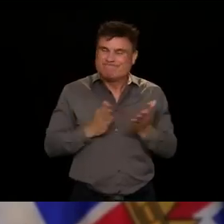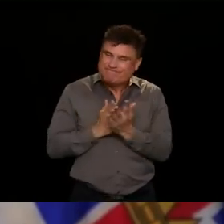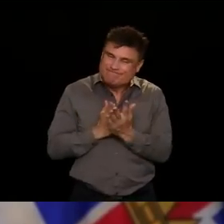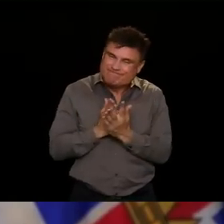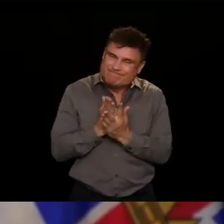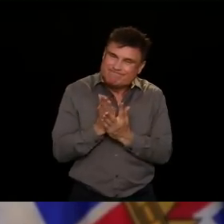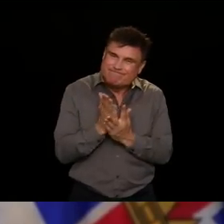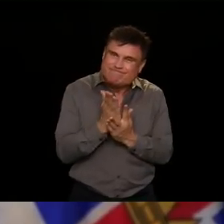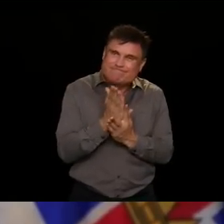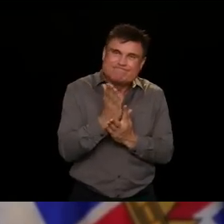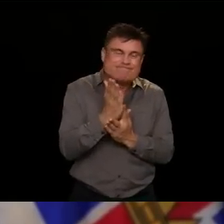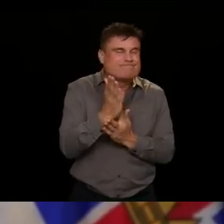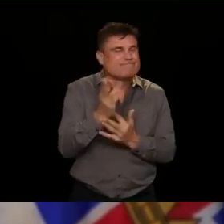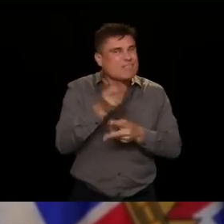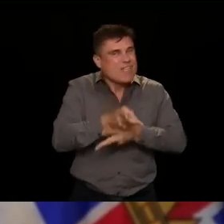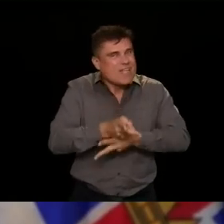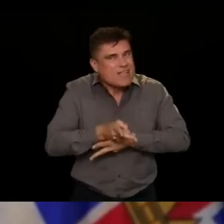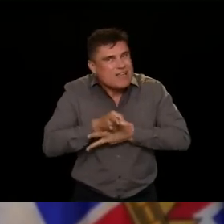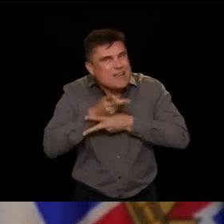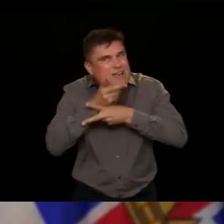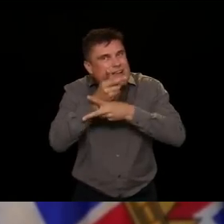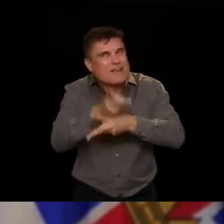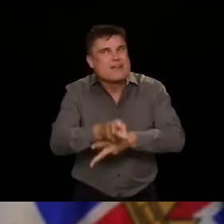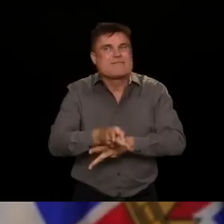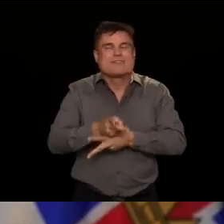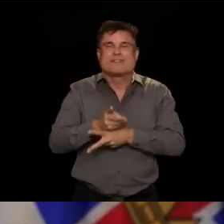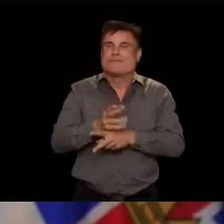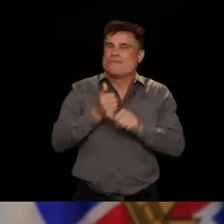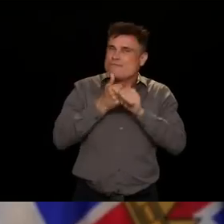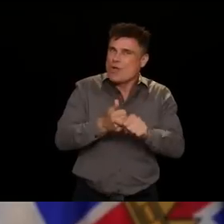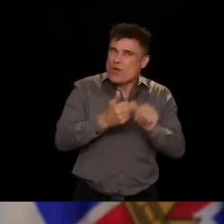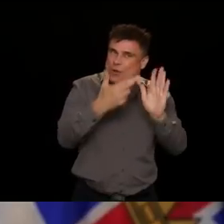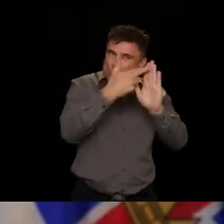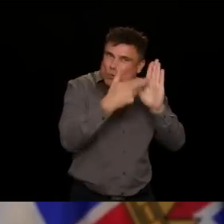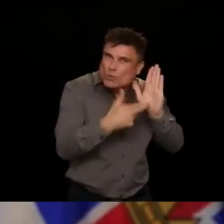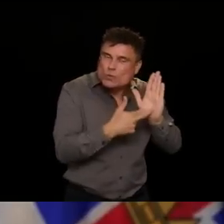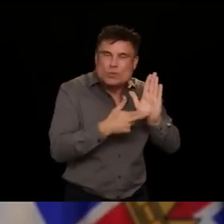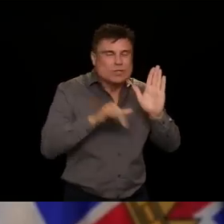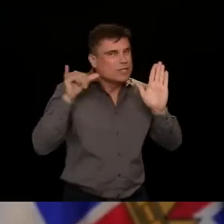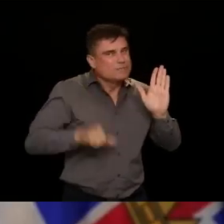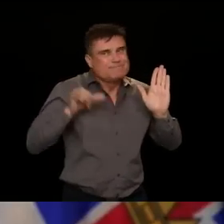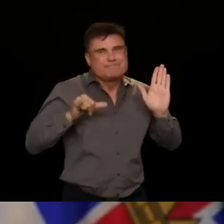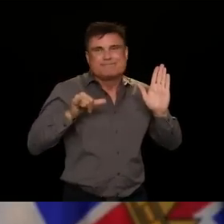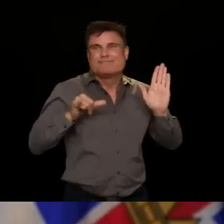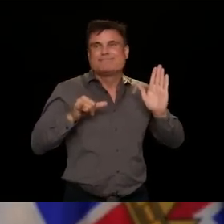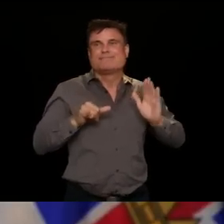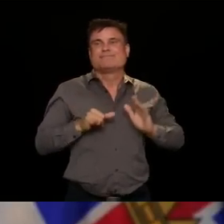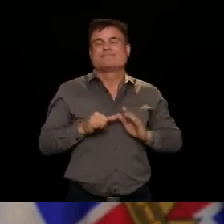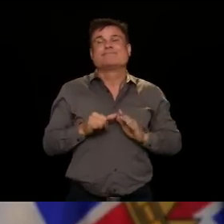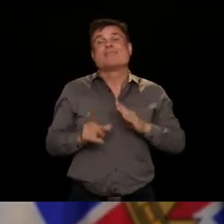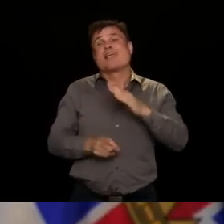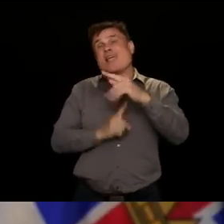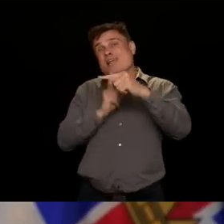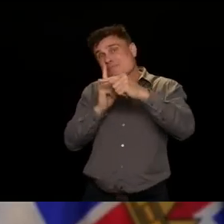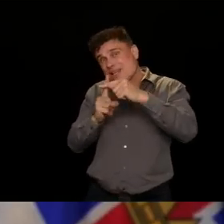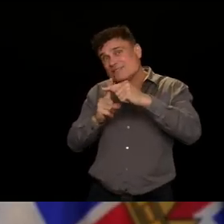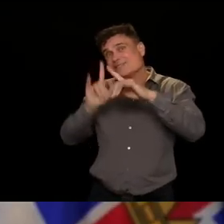hopeful we could get this back, we are not there and we are seeing this around the world. We have to be committed to staying together,